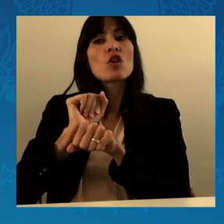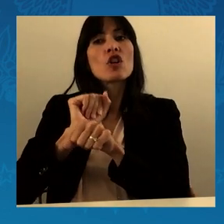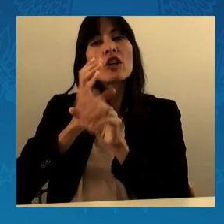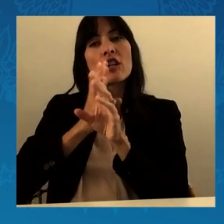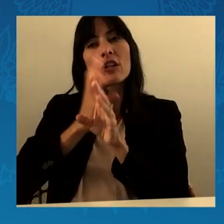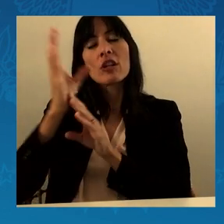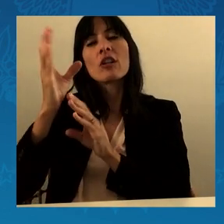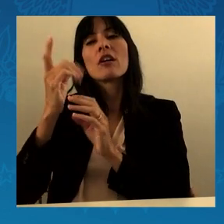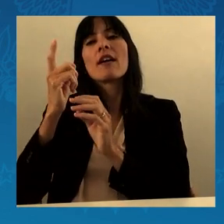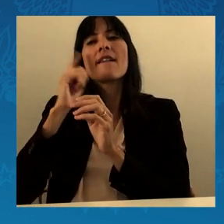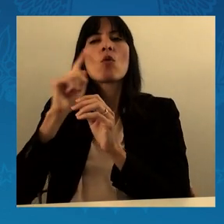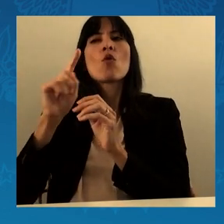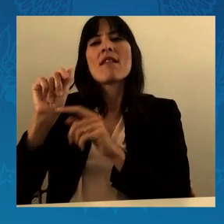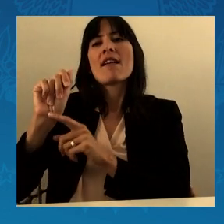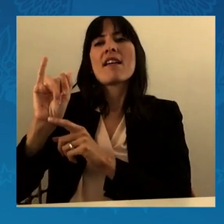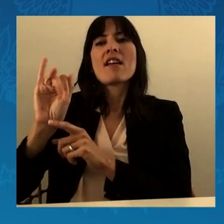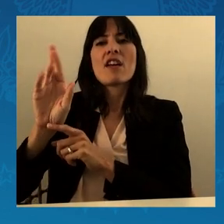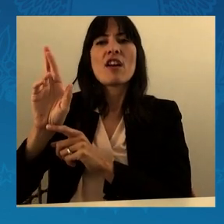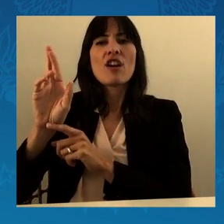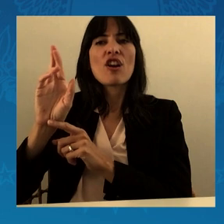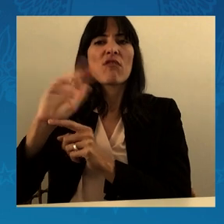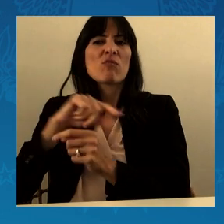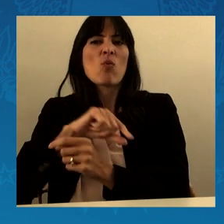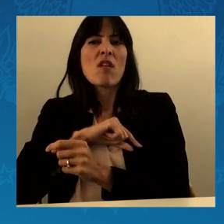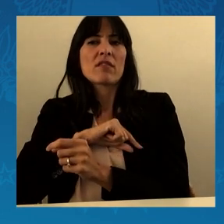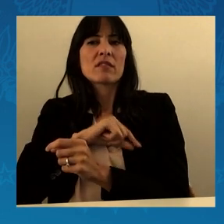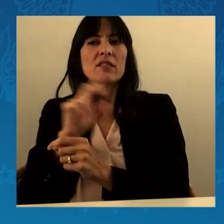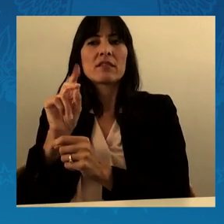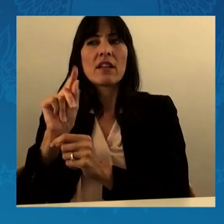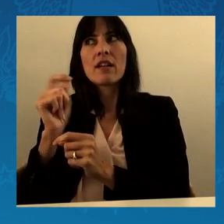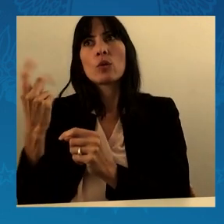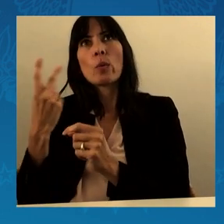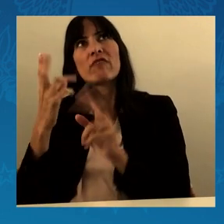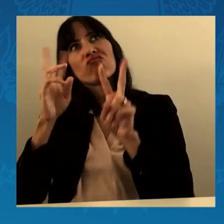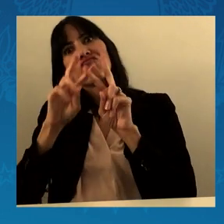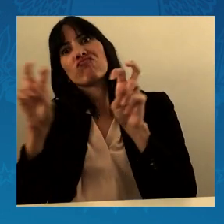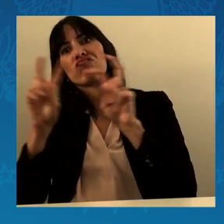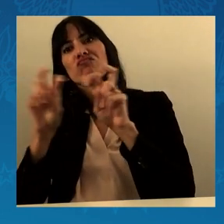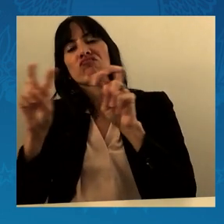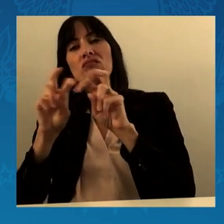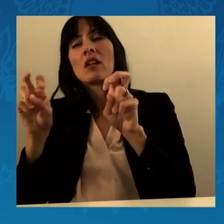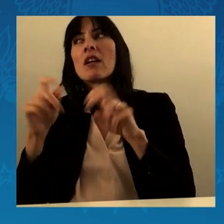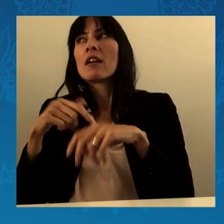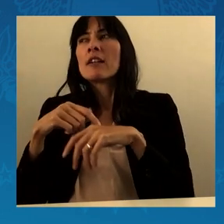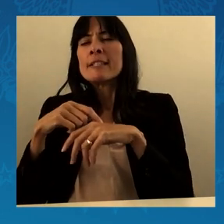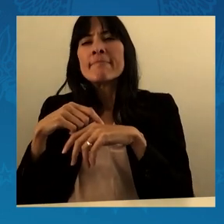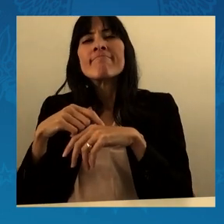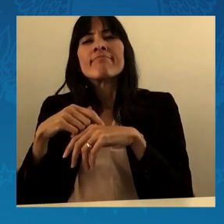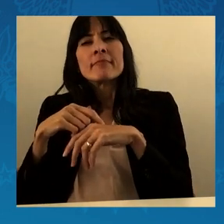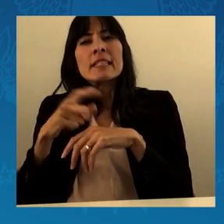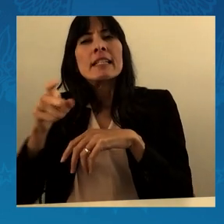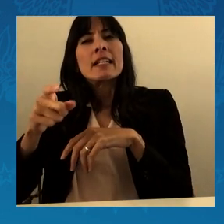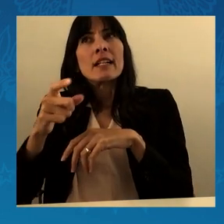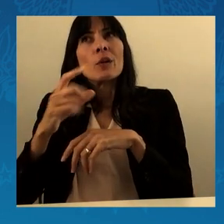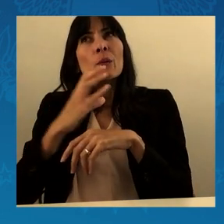And so from that point on, we beginning, it's really been an experience, to say the least, having people there.